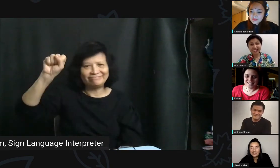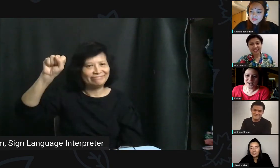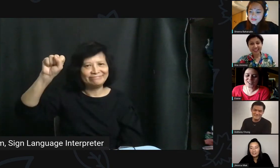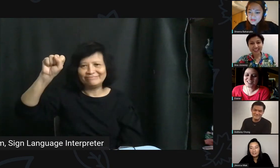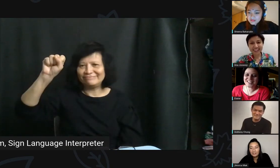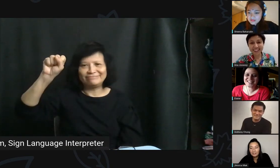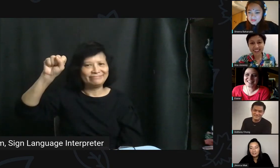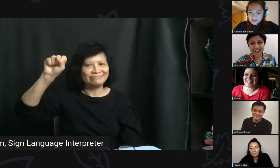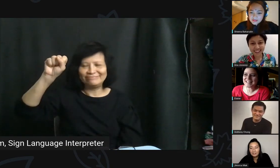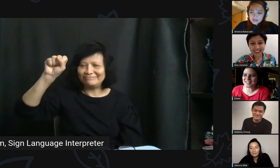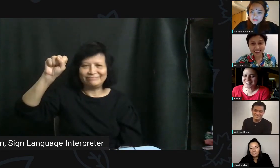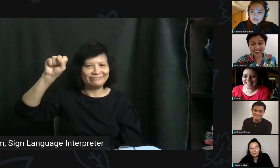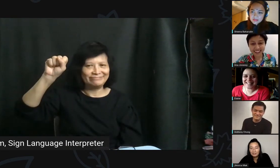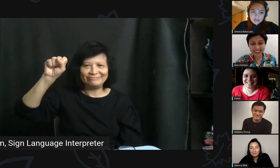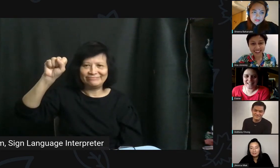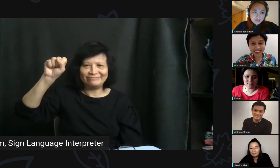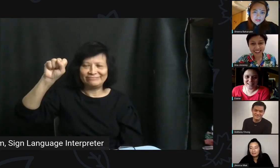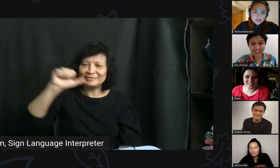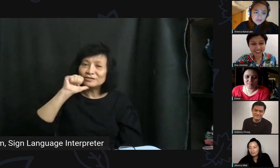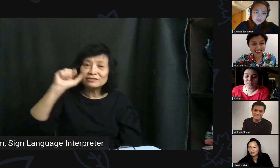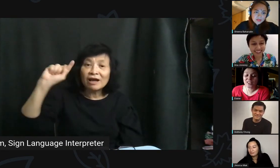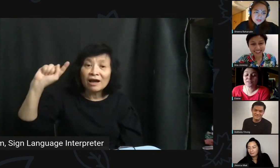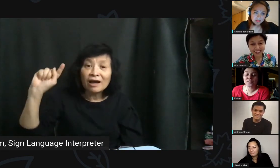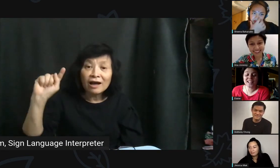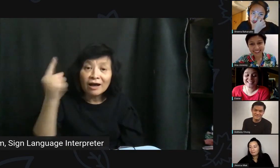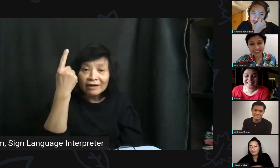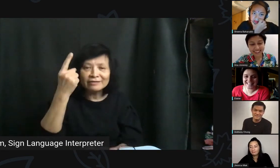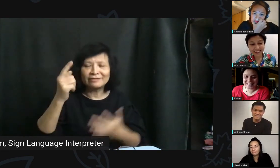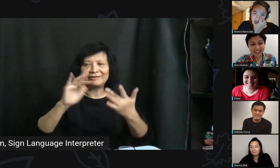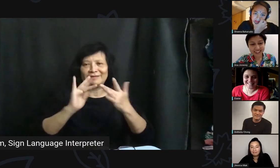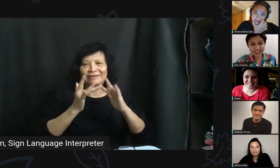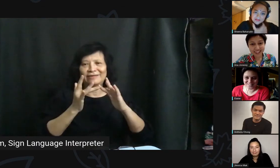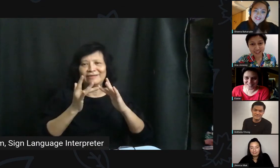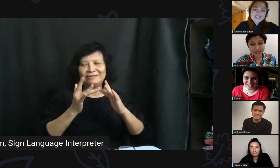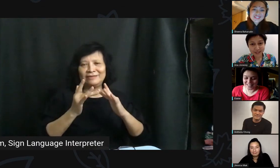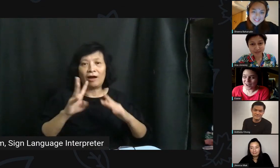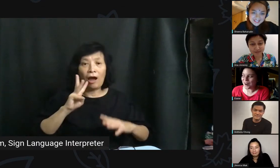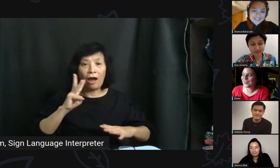Not just the internet in Sabah, the flooding in Sabah,